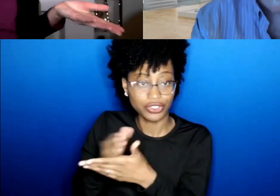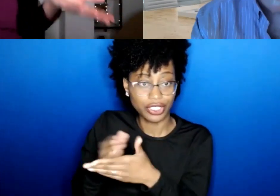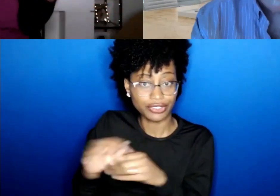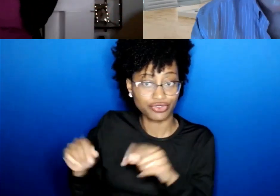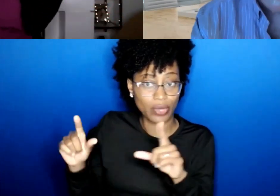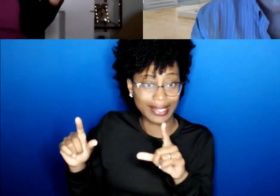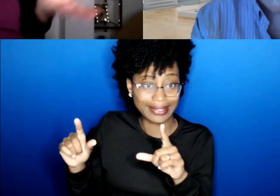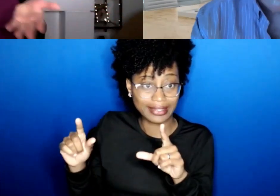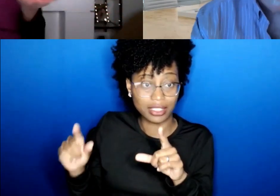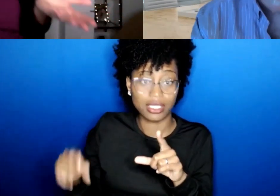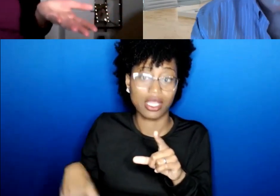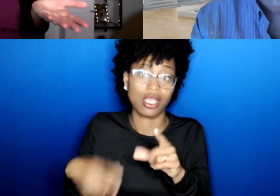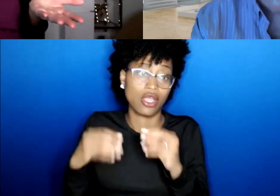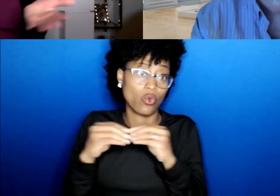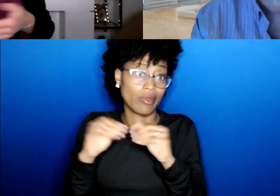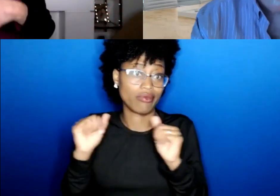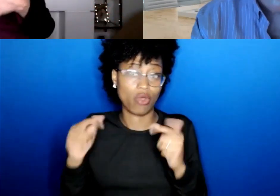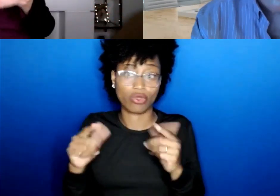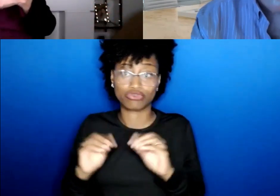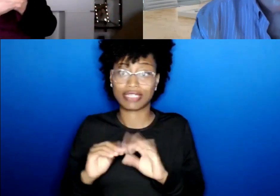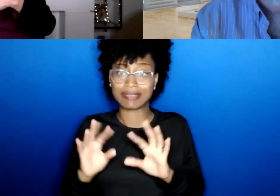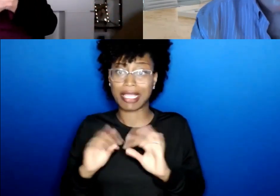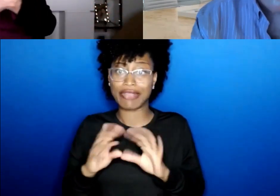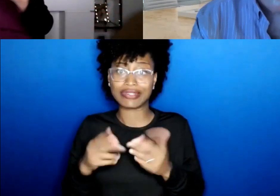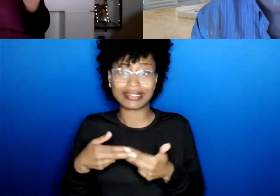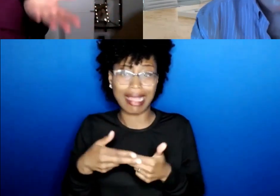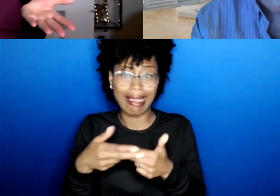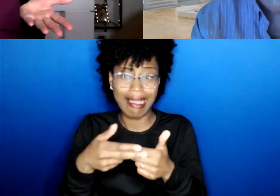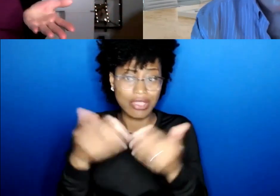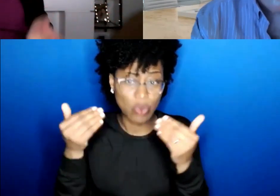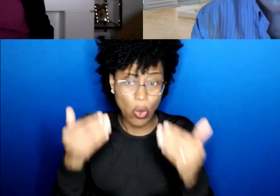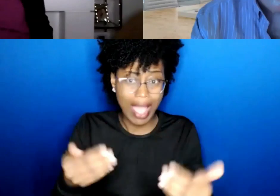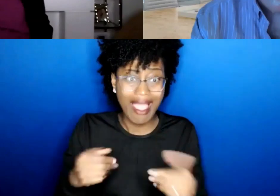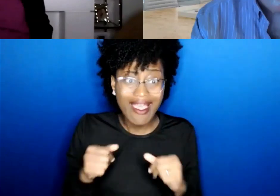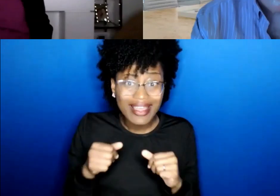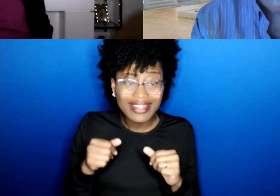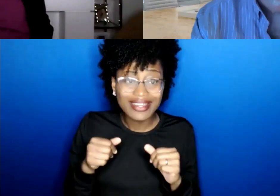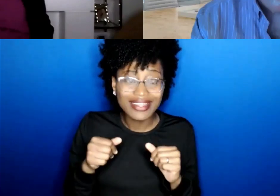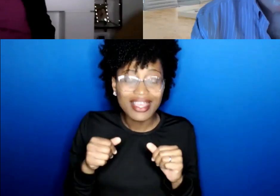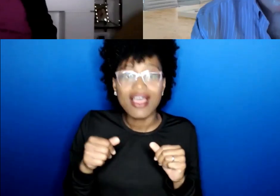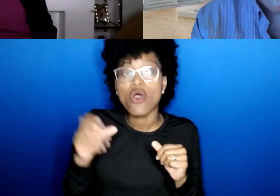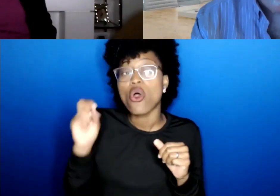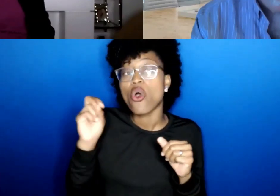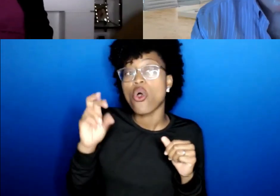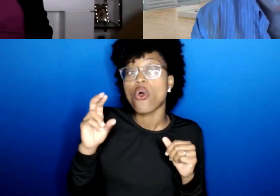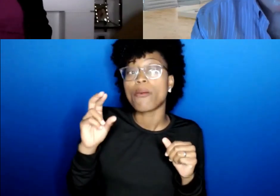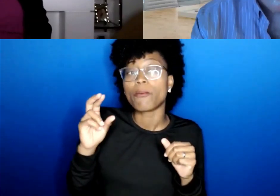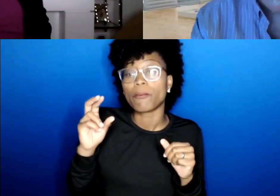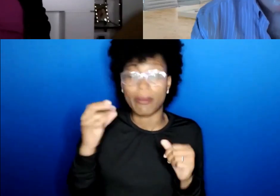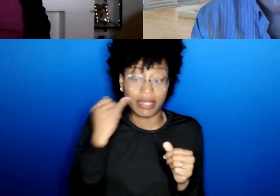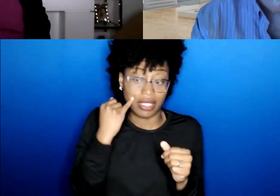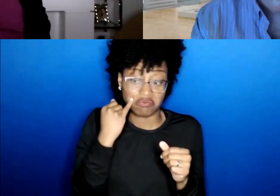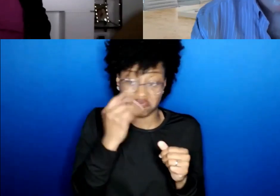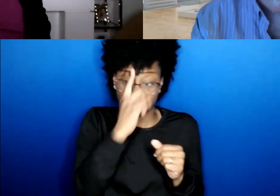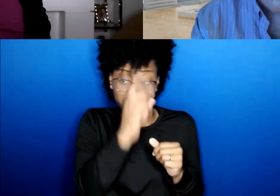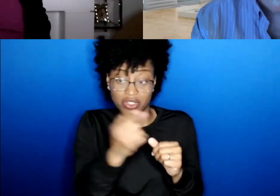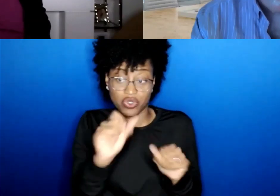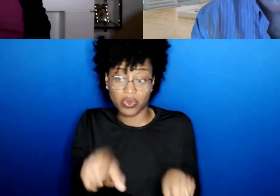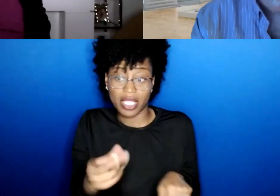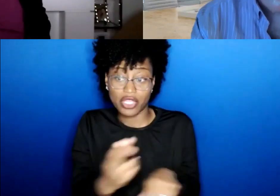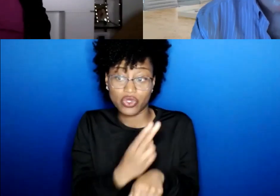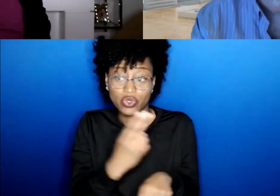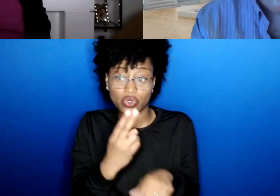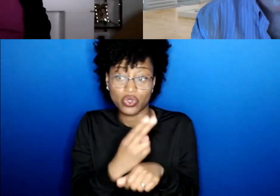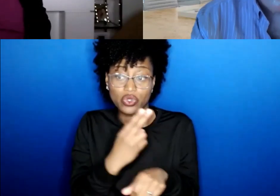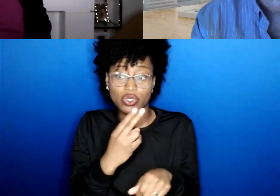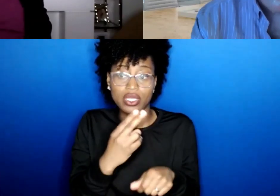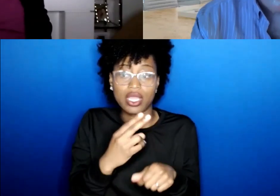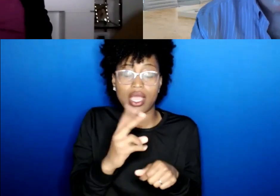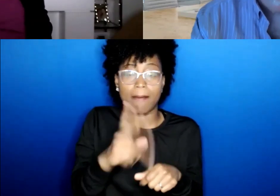slides if you wish, you can use PowerPoint if you wish, or any of those modalities.